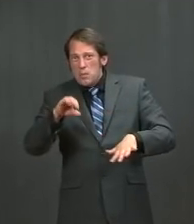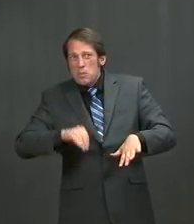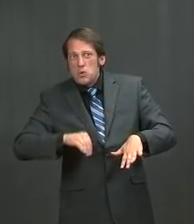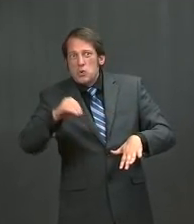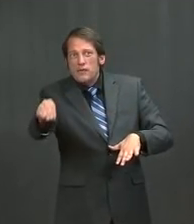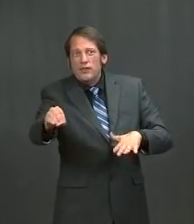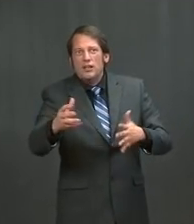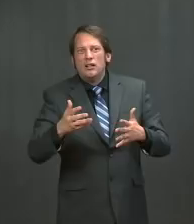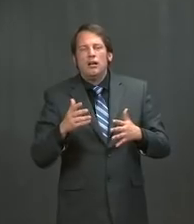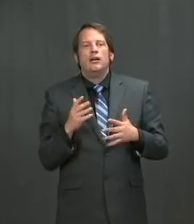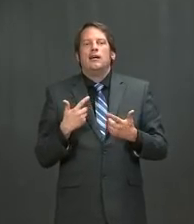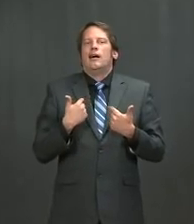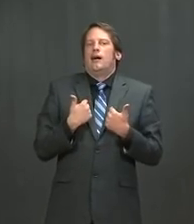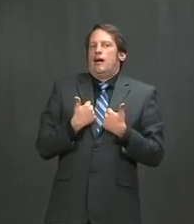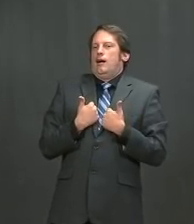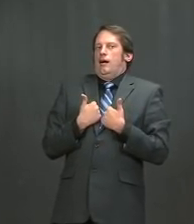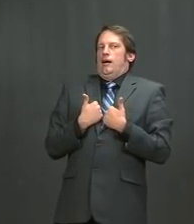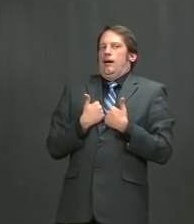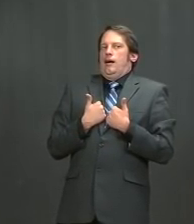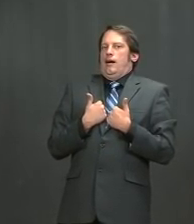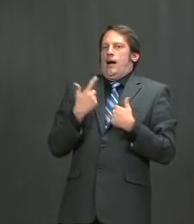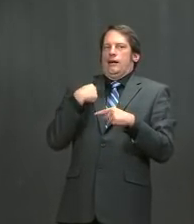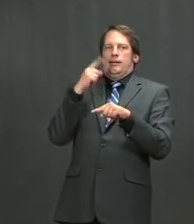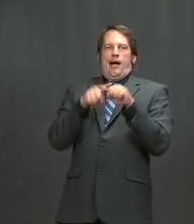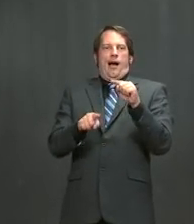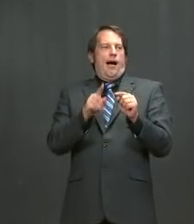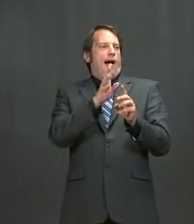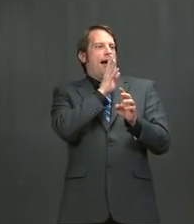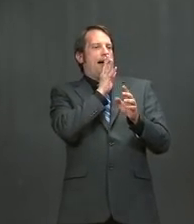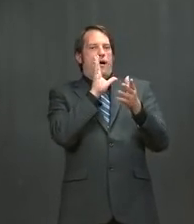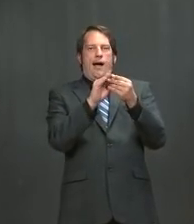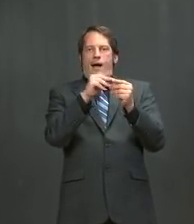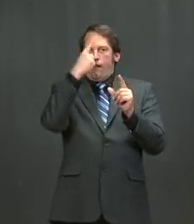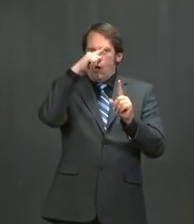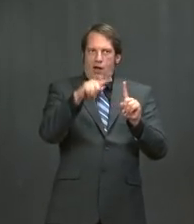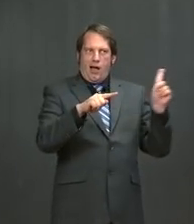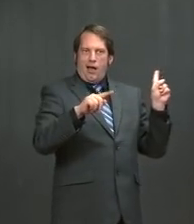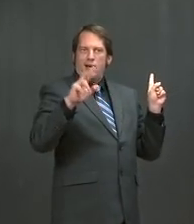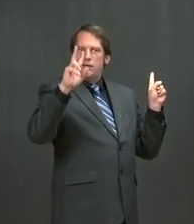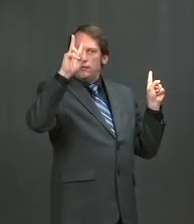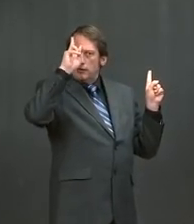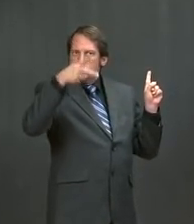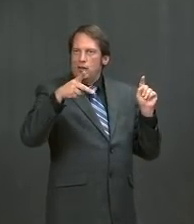or anyone, to take steps in reaction to the law in Georgia. The President was asked a direct question,